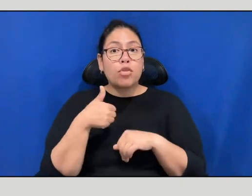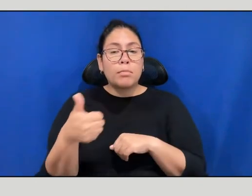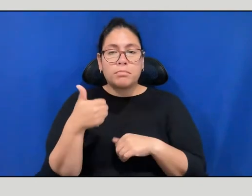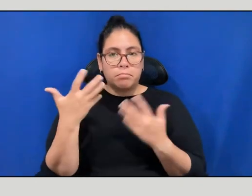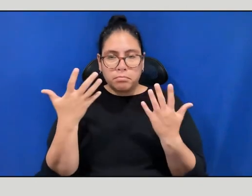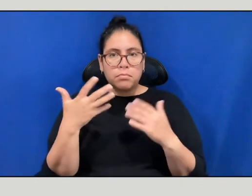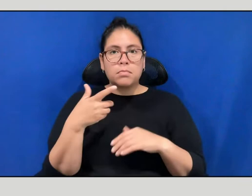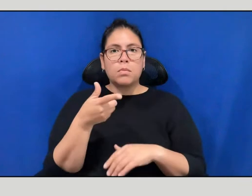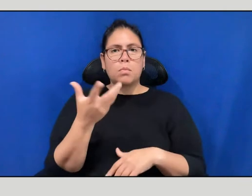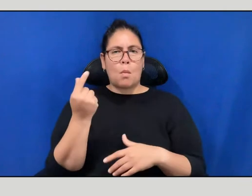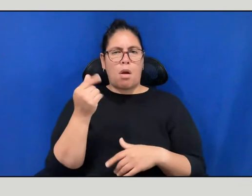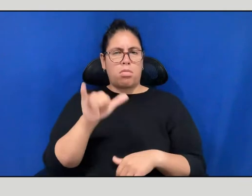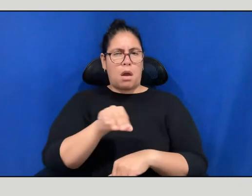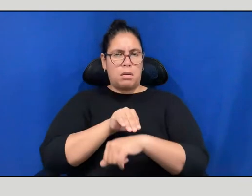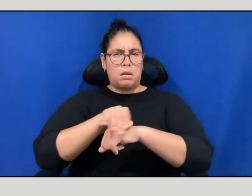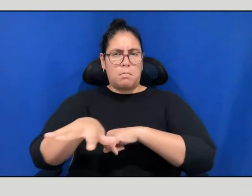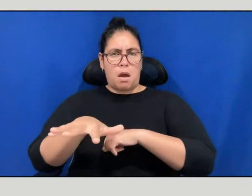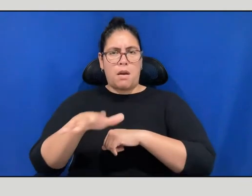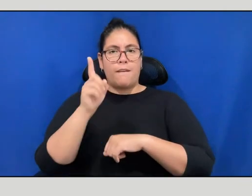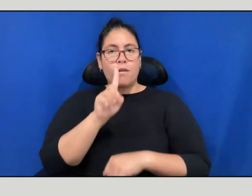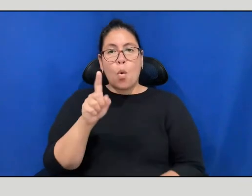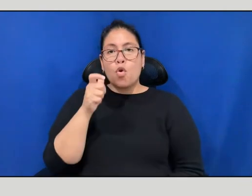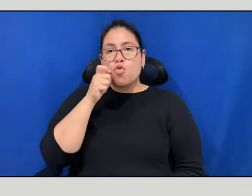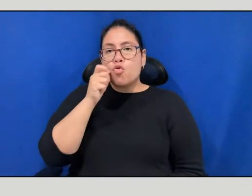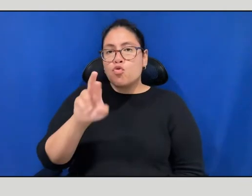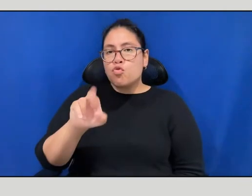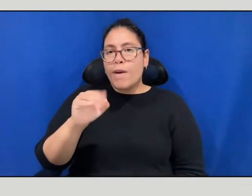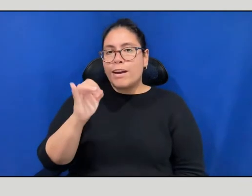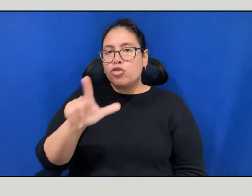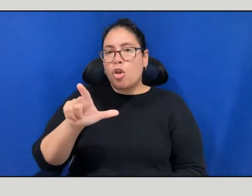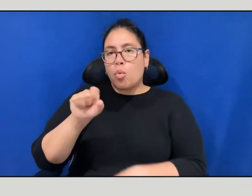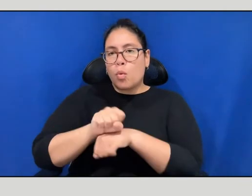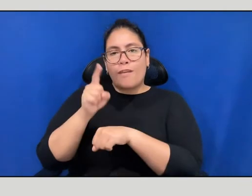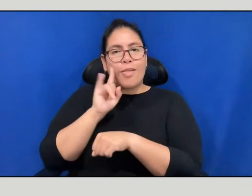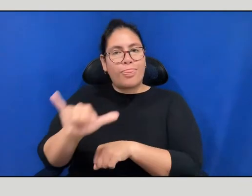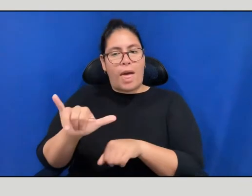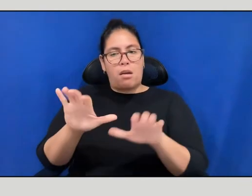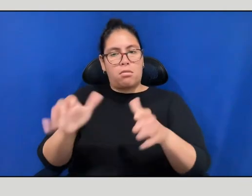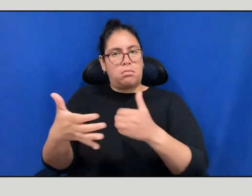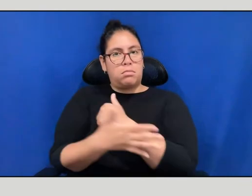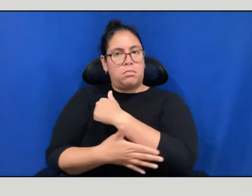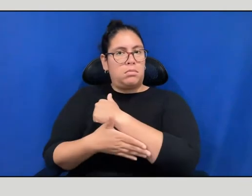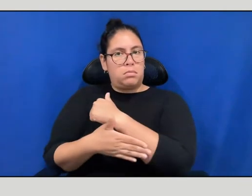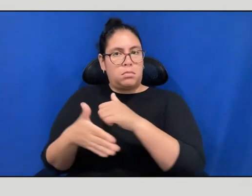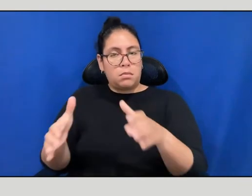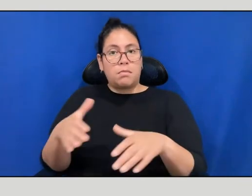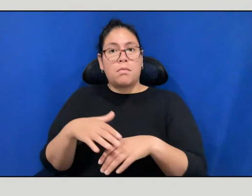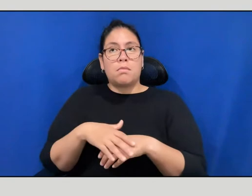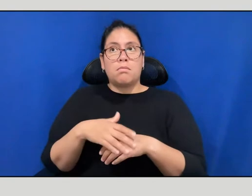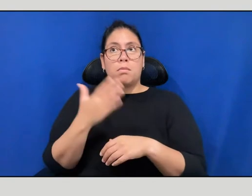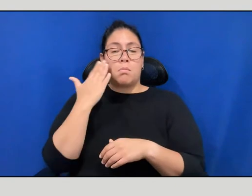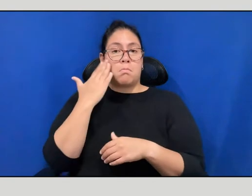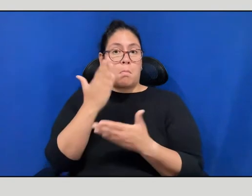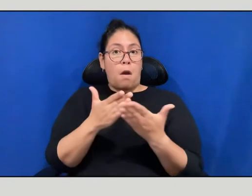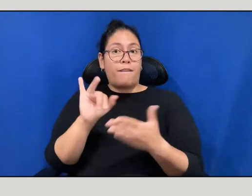on the racial work of the state, because we know that part of the work of the state is to produce racial identities,